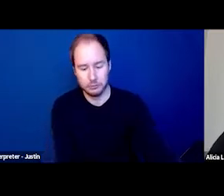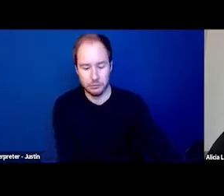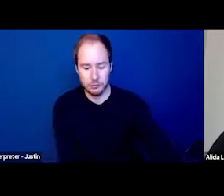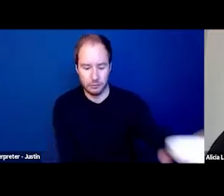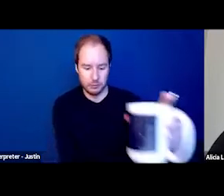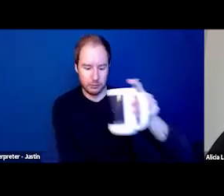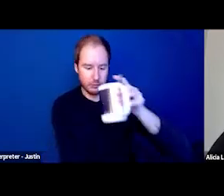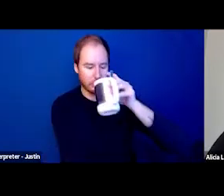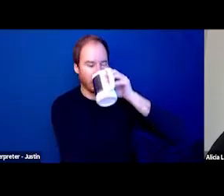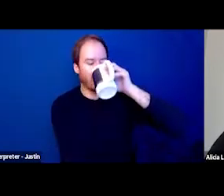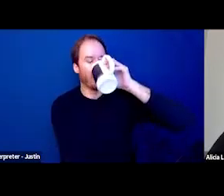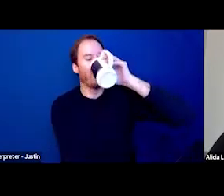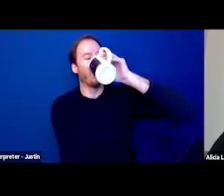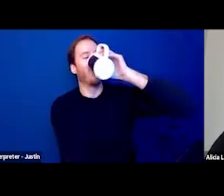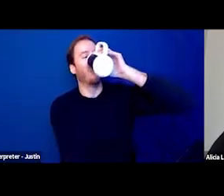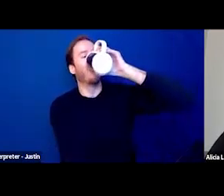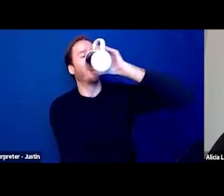Give you a few seconds to respond to this one as well.